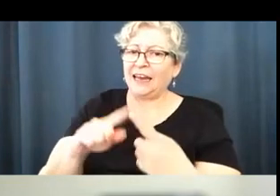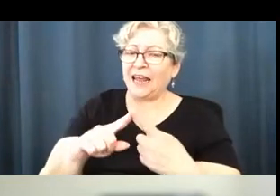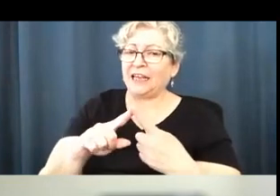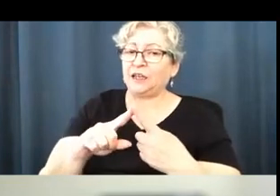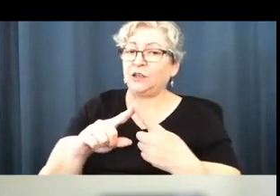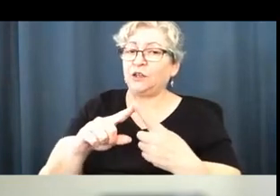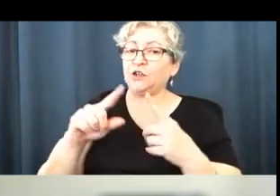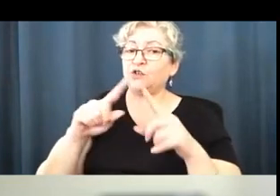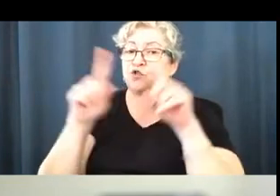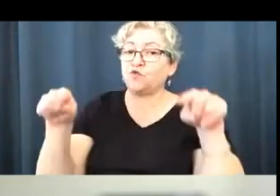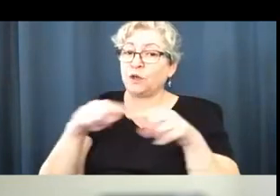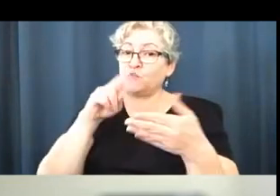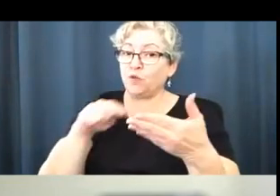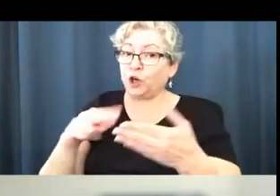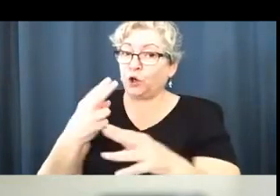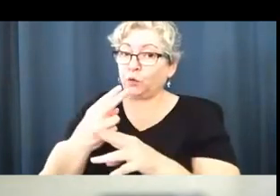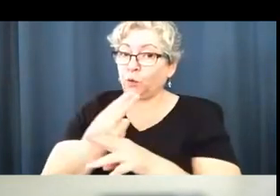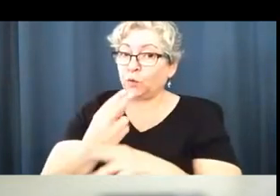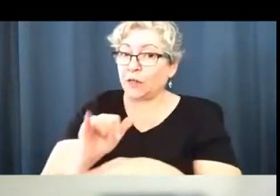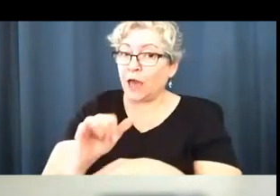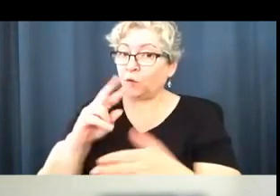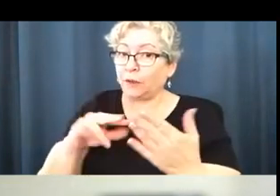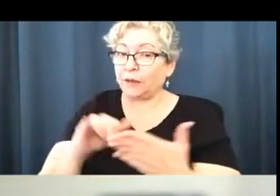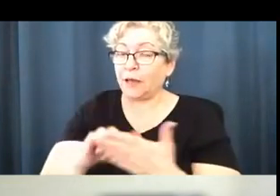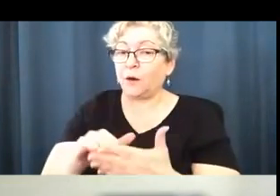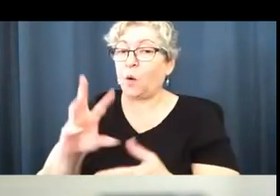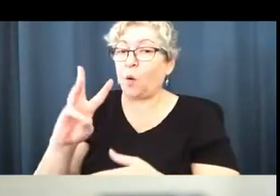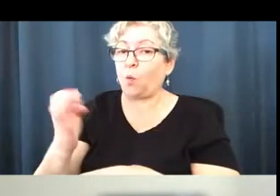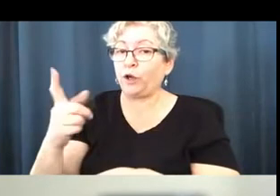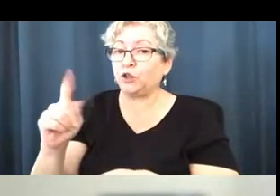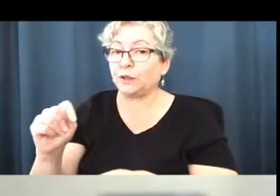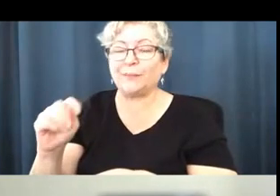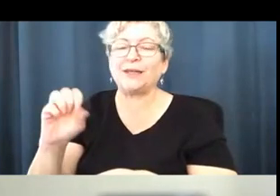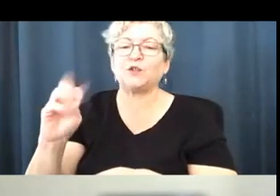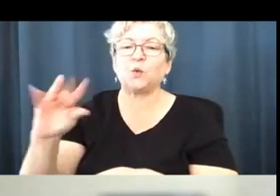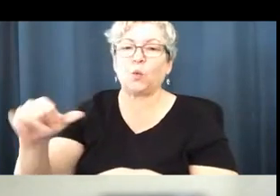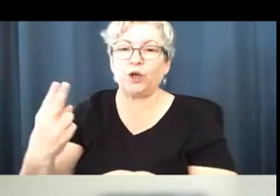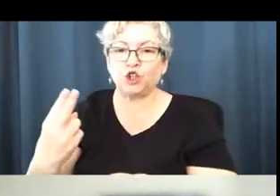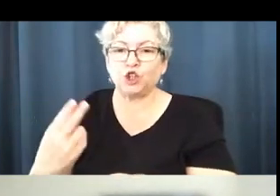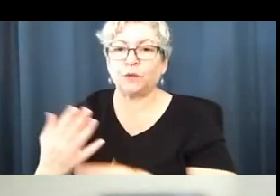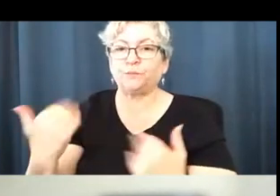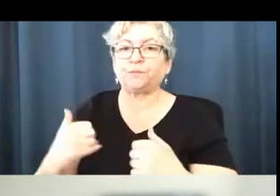So the designer has to be cognitive of this. Also developers, right, that's the coder, that's the engineer who goes in and builds.